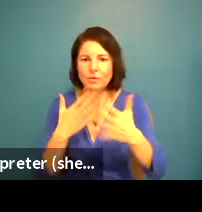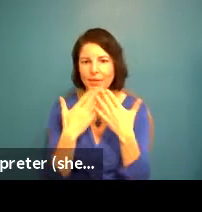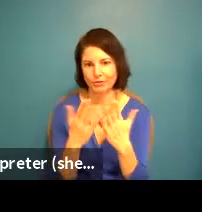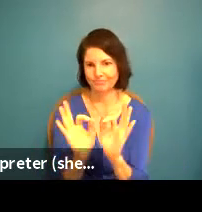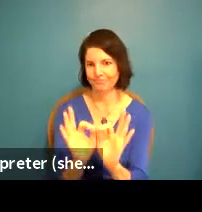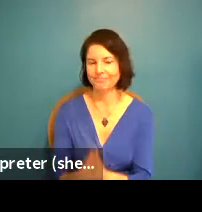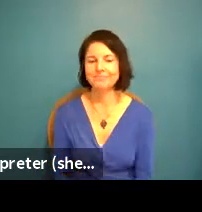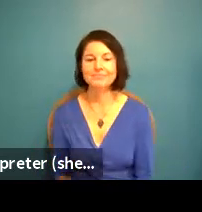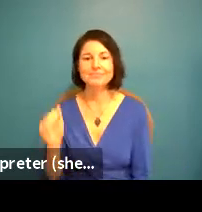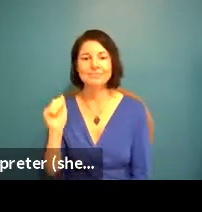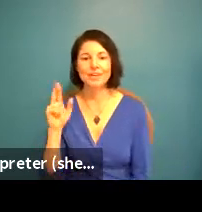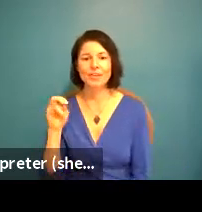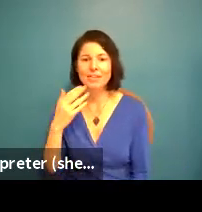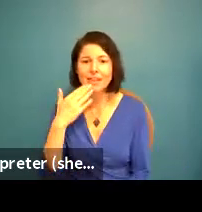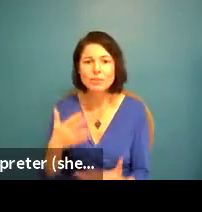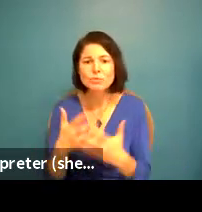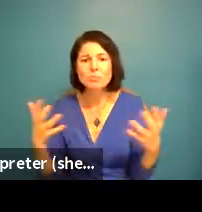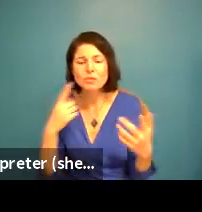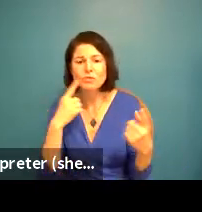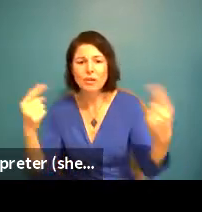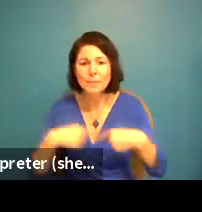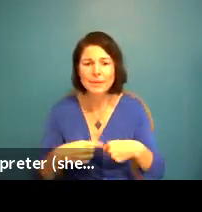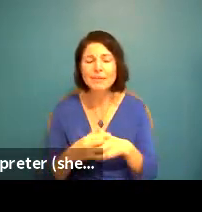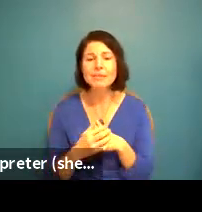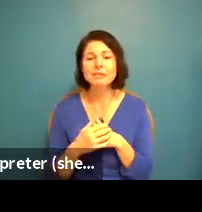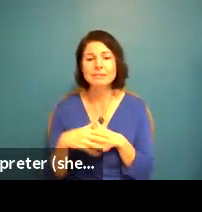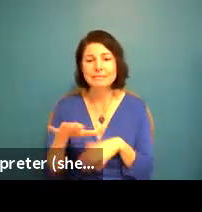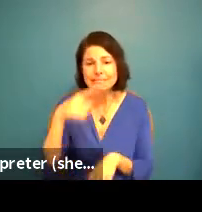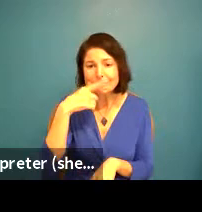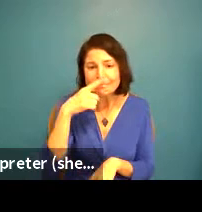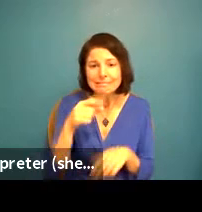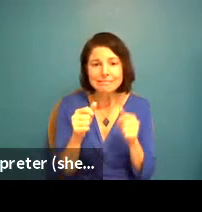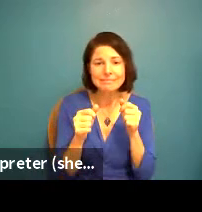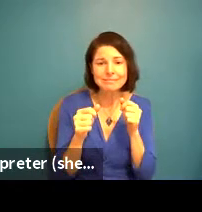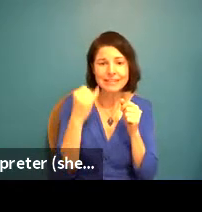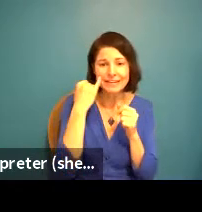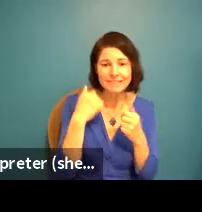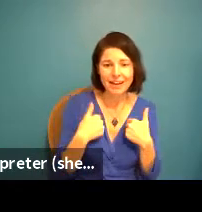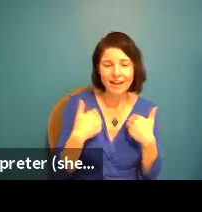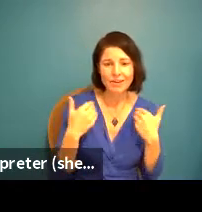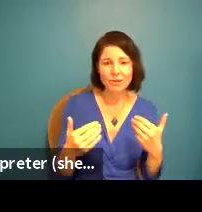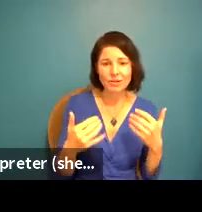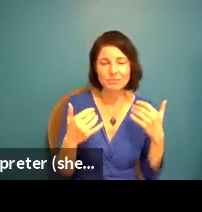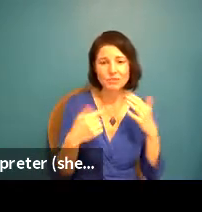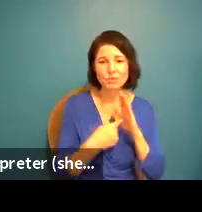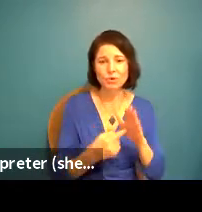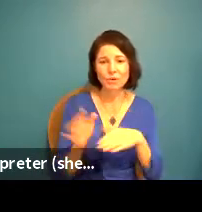Arien Reed he/him: Yeah, thank you, everyone, so much for coming. Is it okay with the facilitators if I play a video of a person